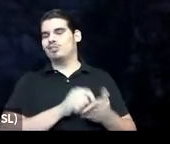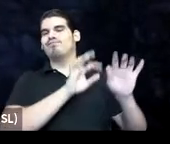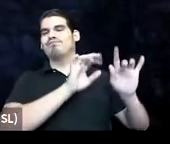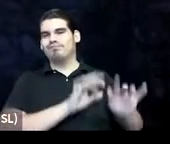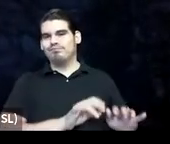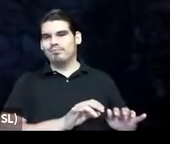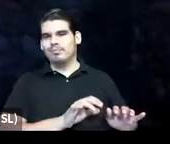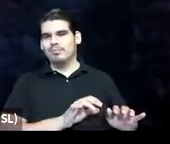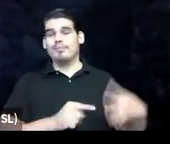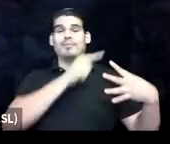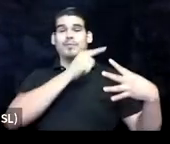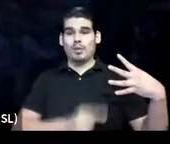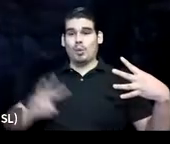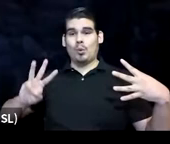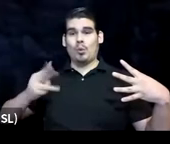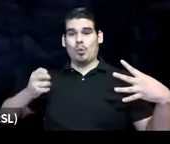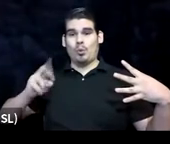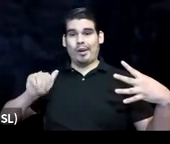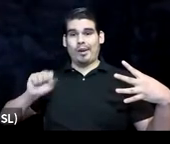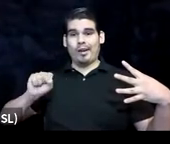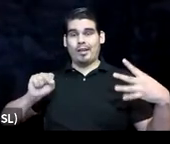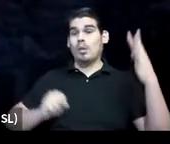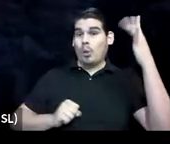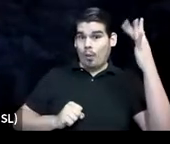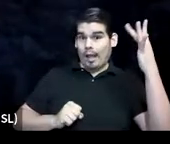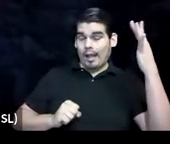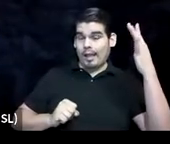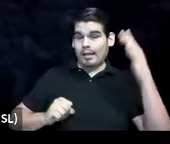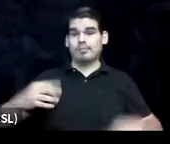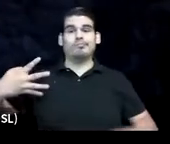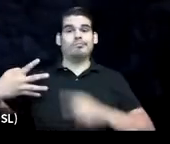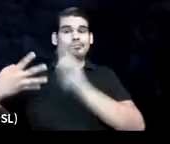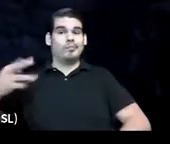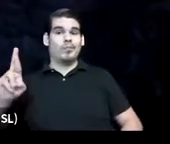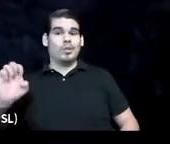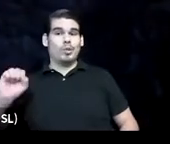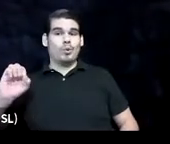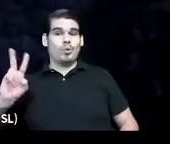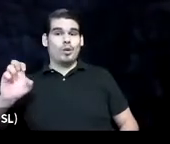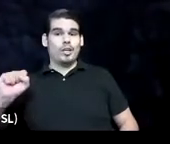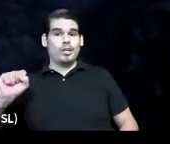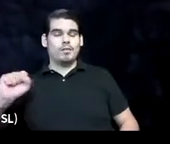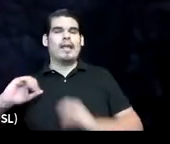the issue and and hope the SSCCC will kind of work with you for that respect. So